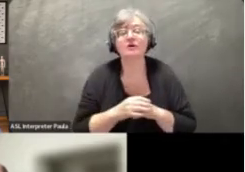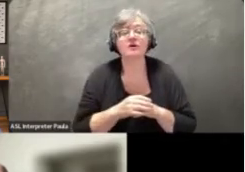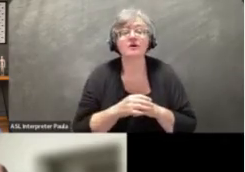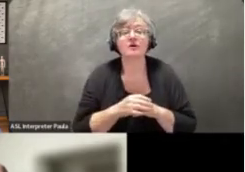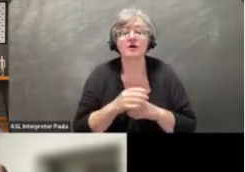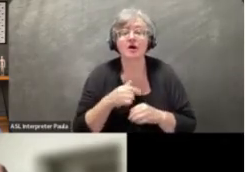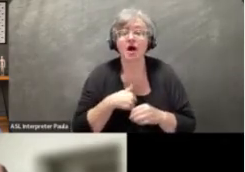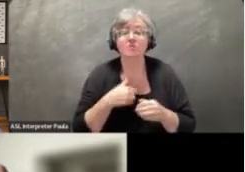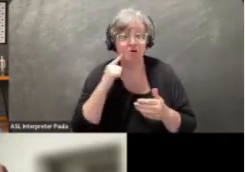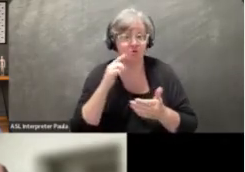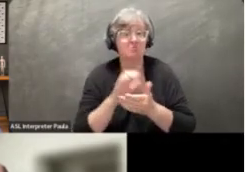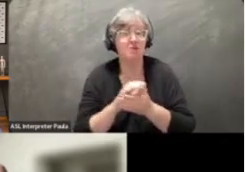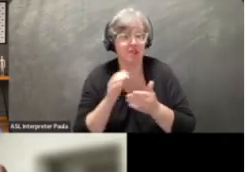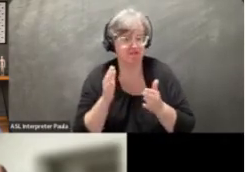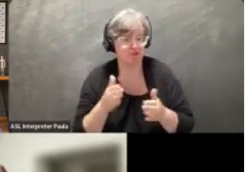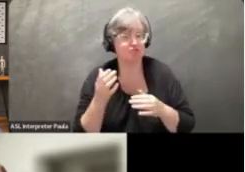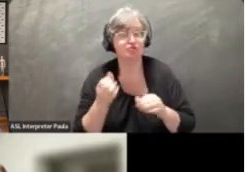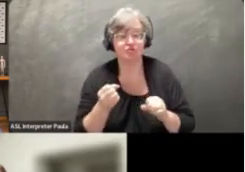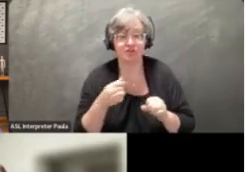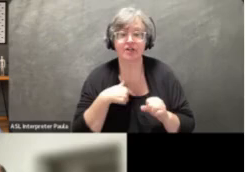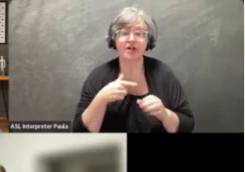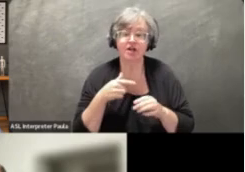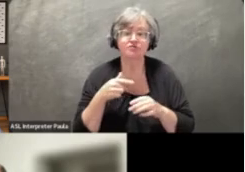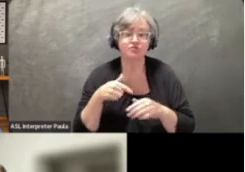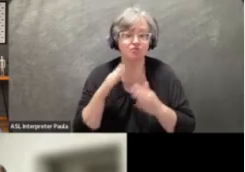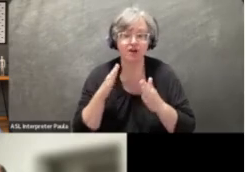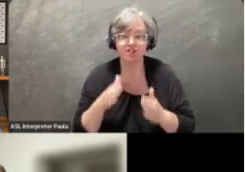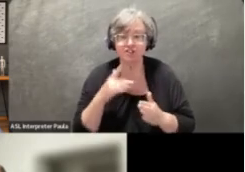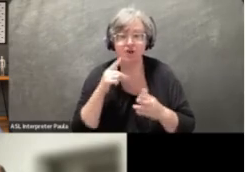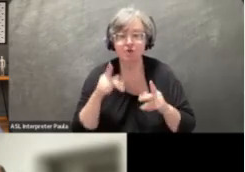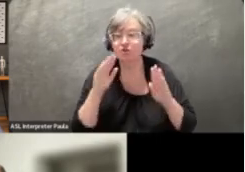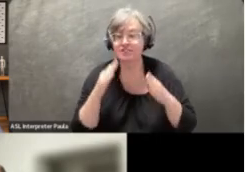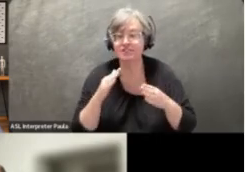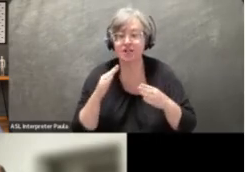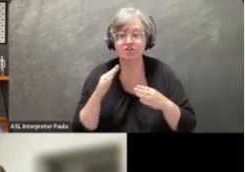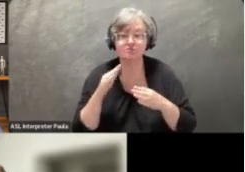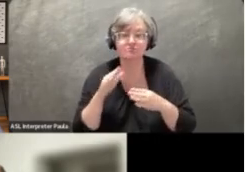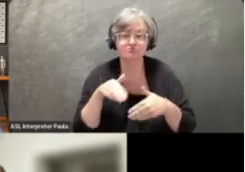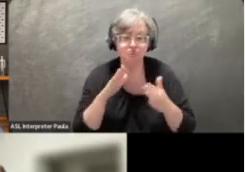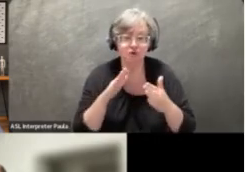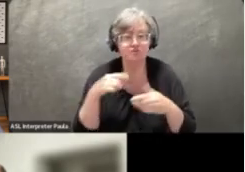been for a long time, and I've been a practitioner of person-centered practices for a long time. If, if you build it,